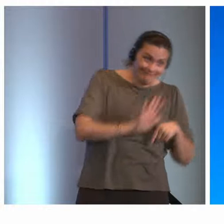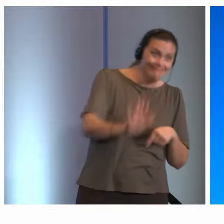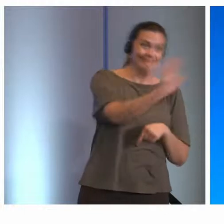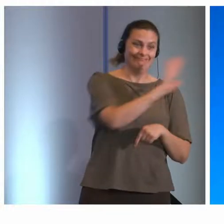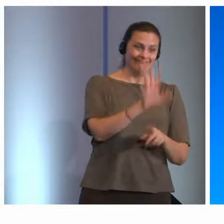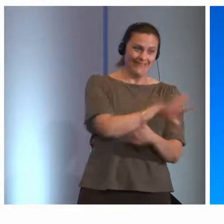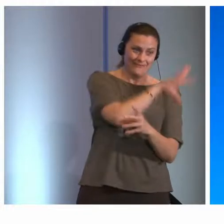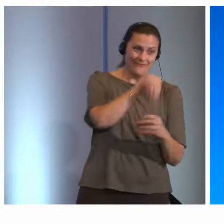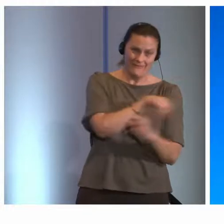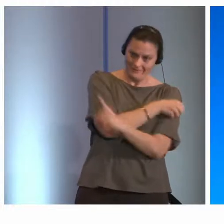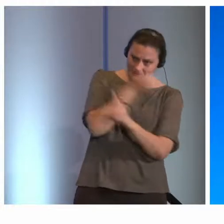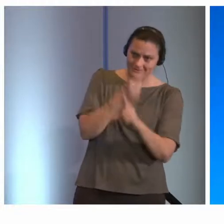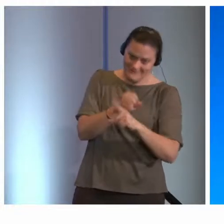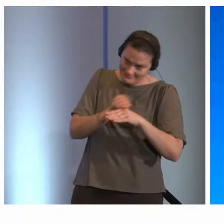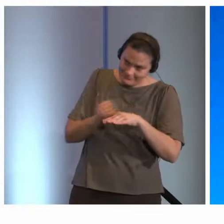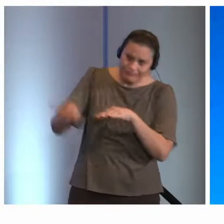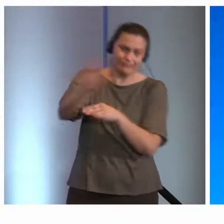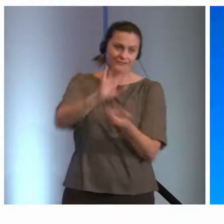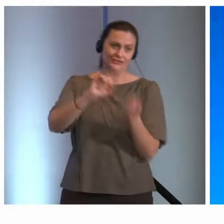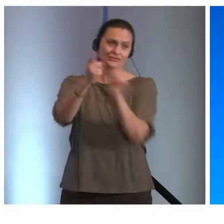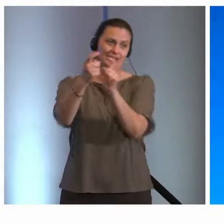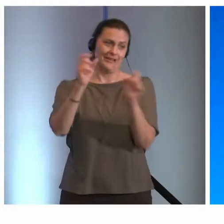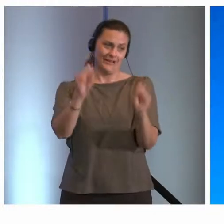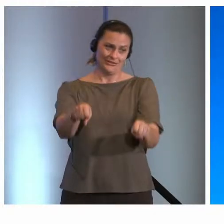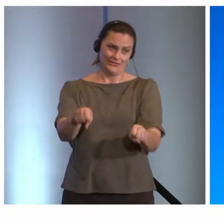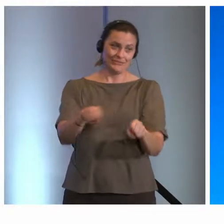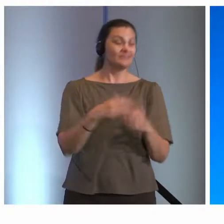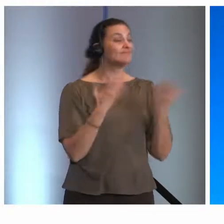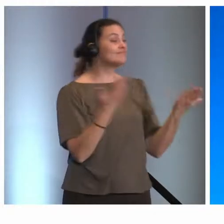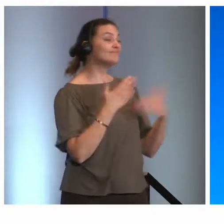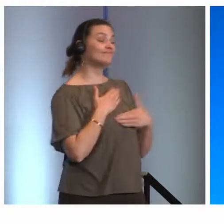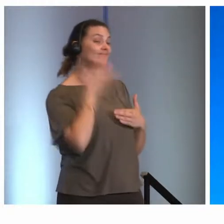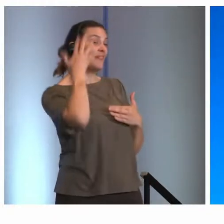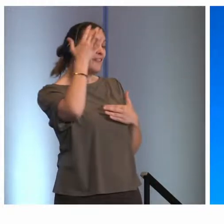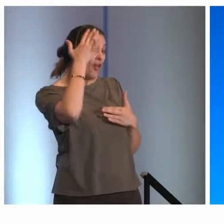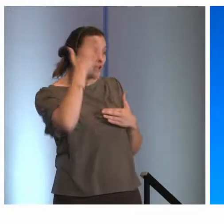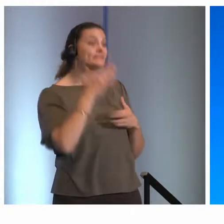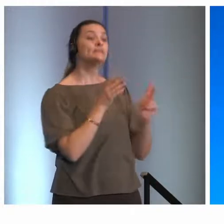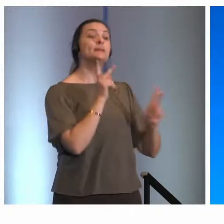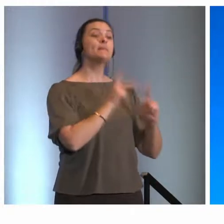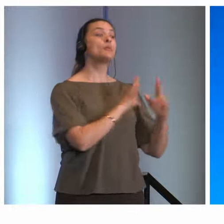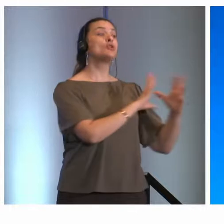change agent and force multiplier -- Danny Woodburn: